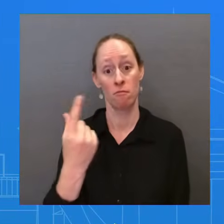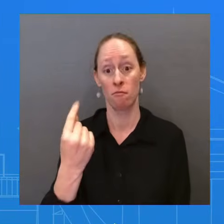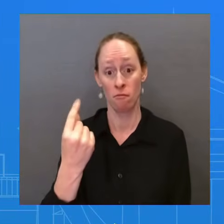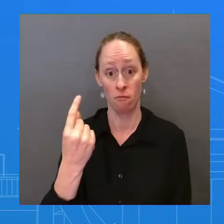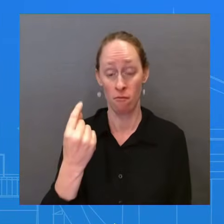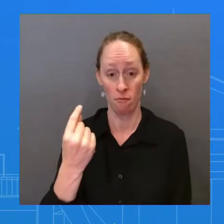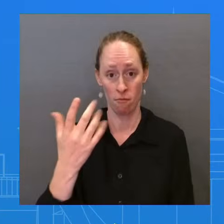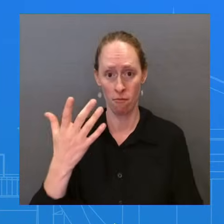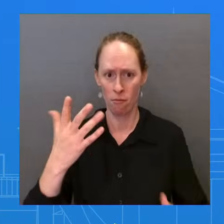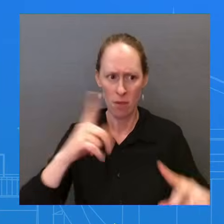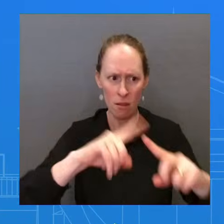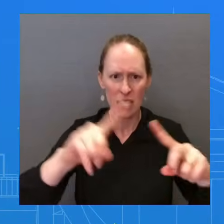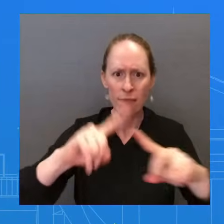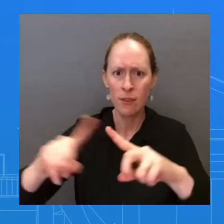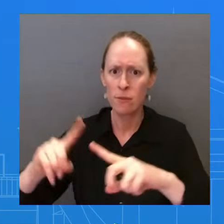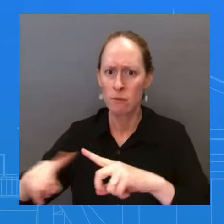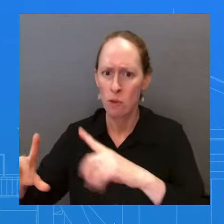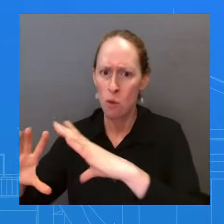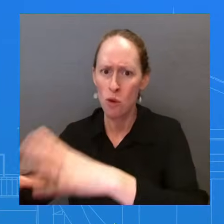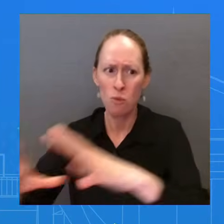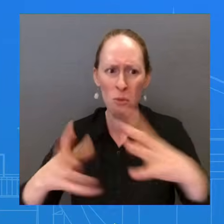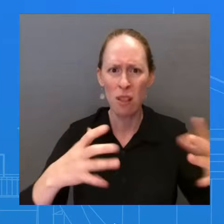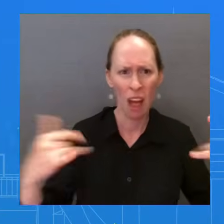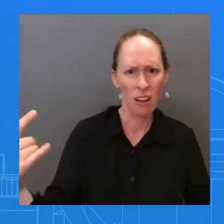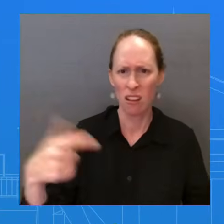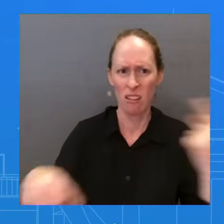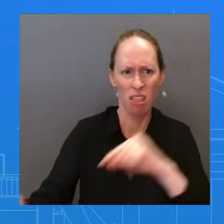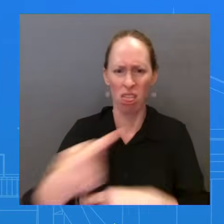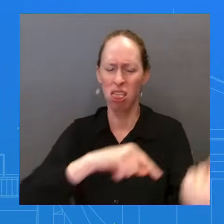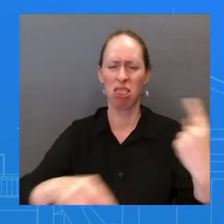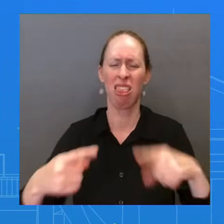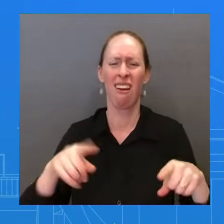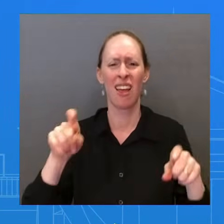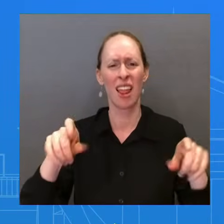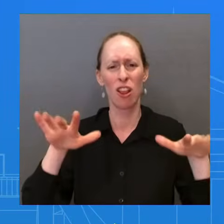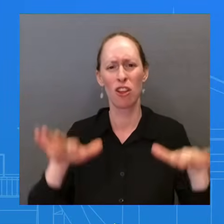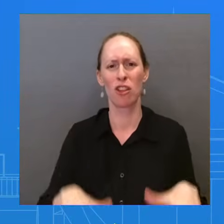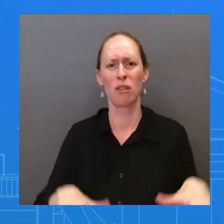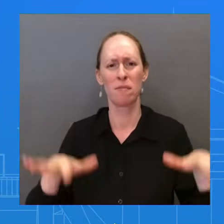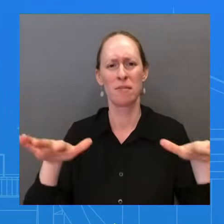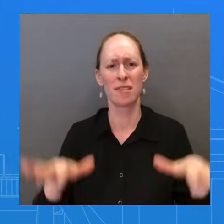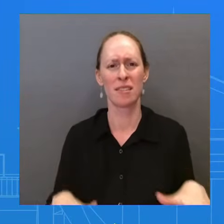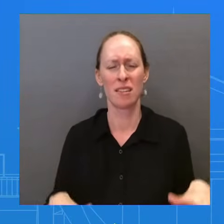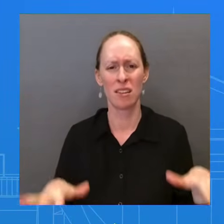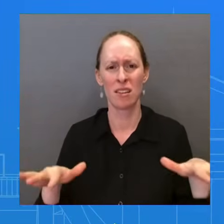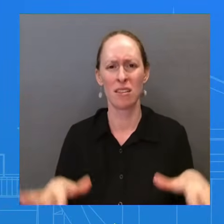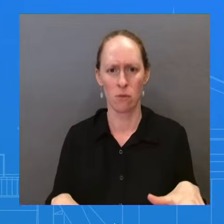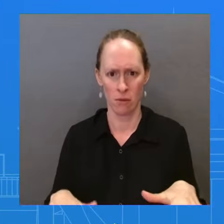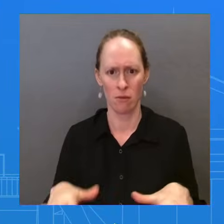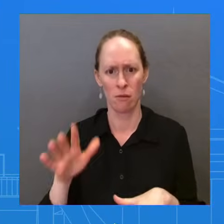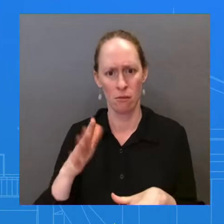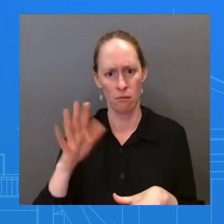against troops from the NATO-led KFOR mission. These attacks, which injured numerous peacekeepers,